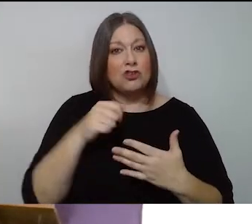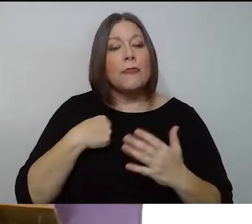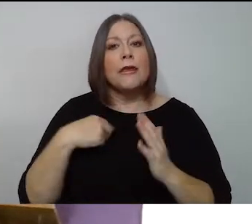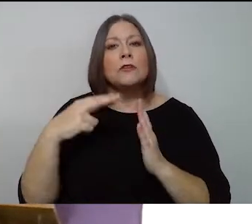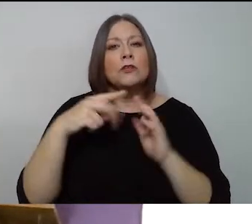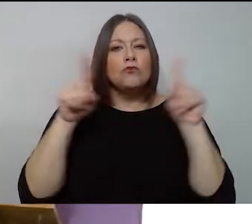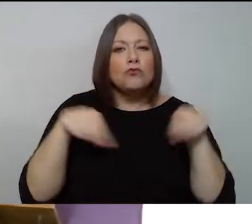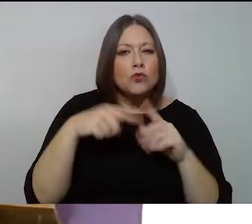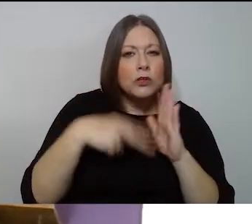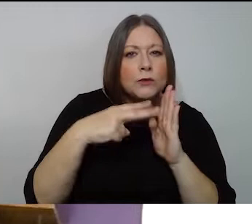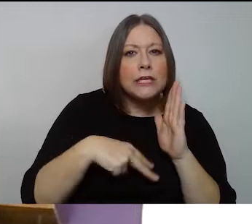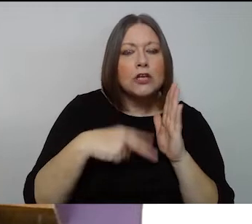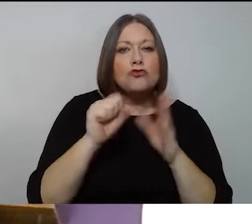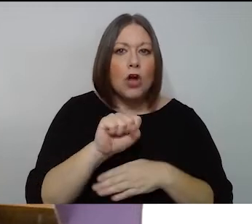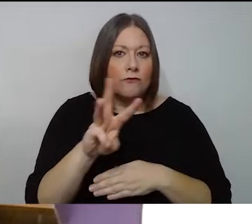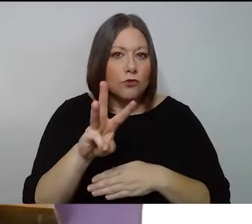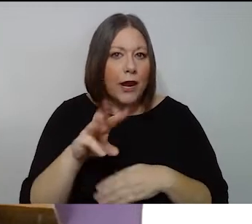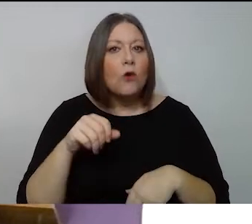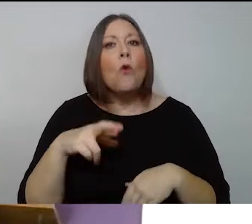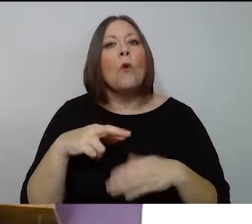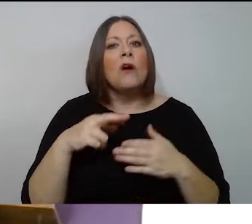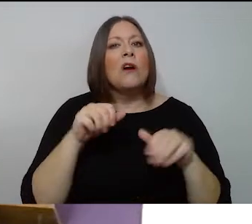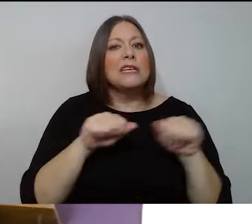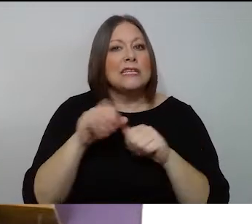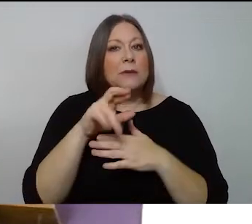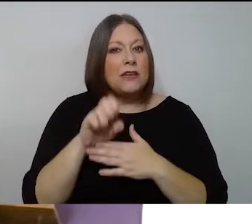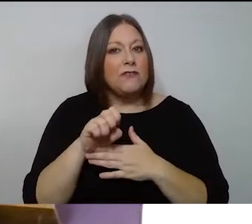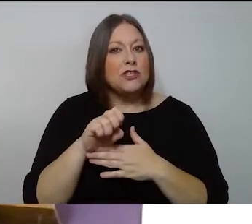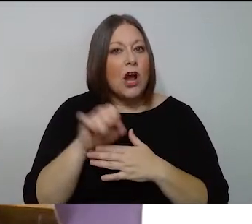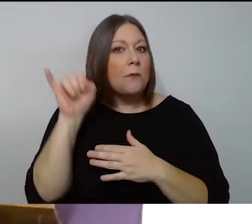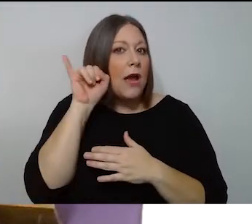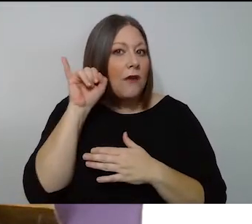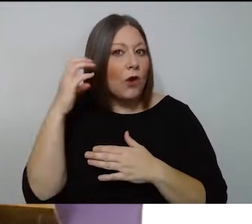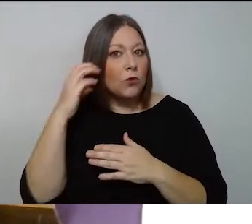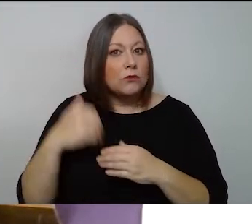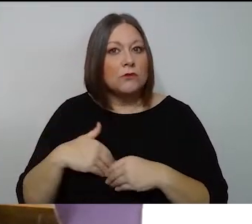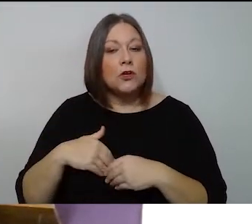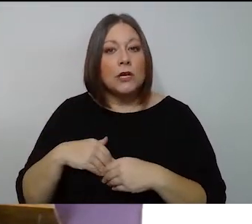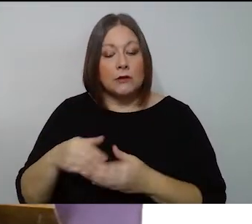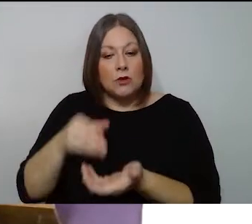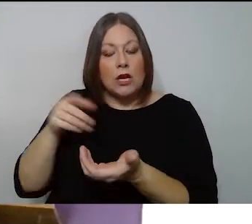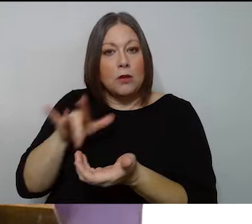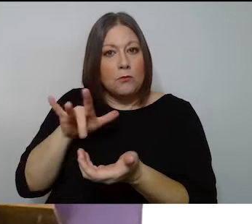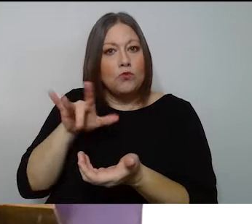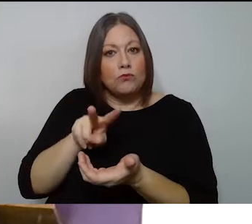screen reading software, or accessibility feature, on my Apple iPhone. So this is what I hear. (phone speaking: "2:45 PM")